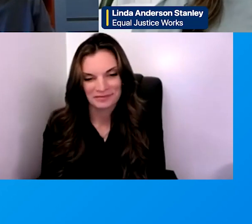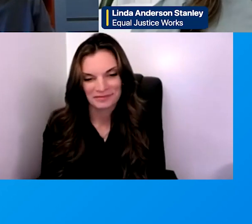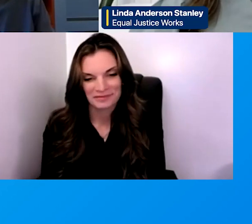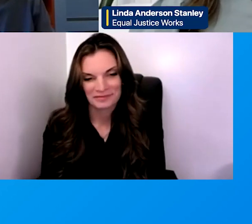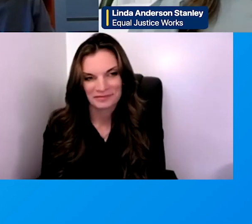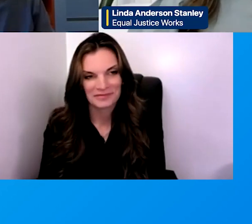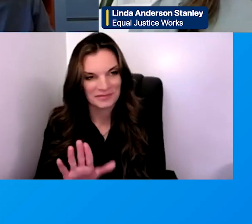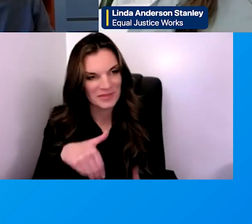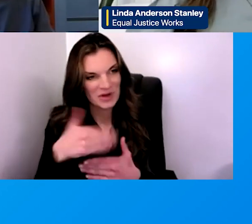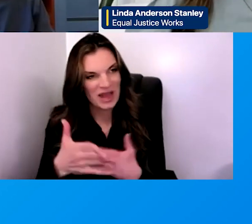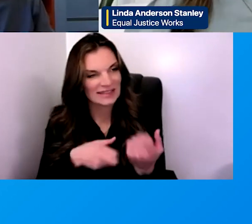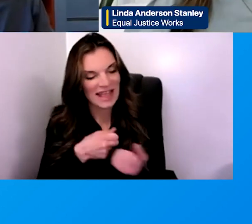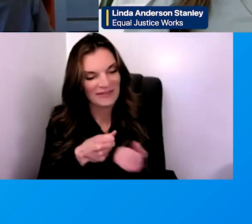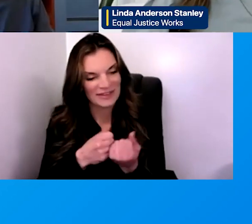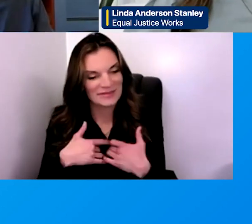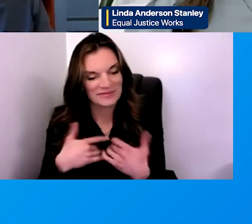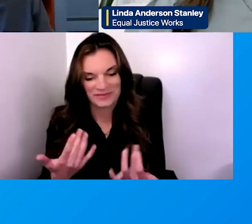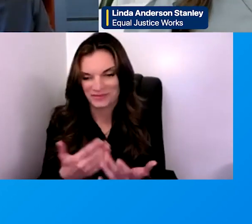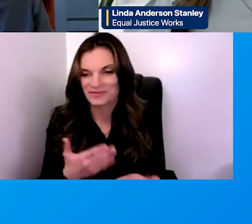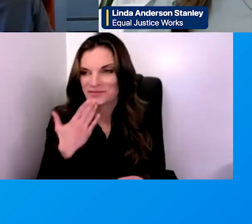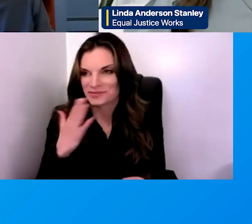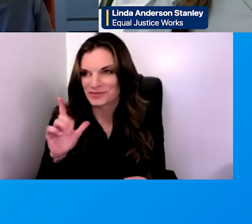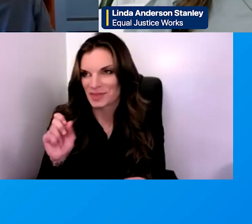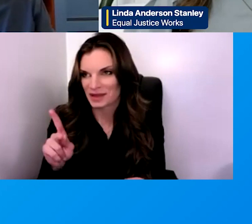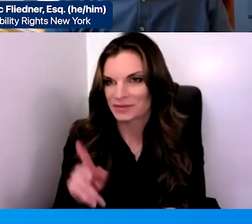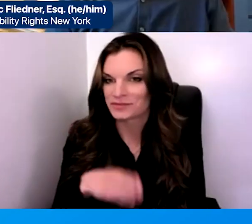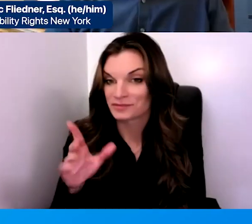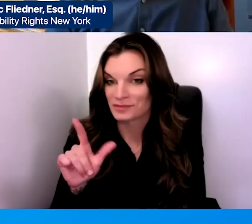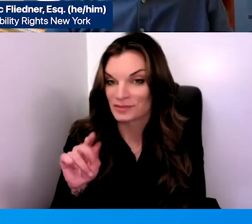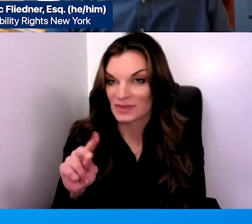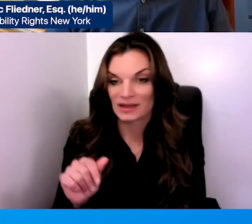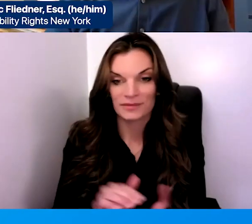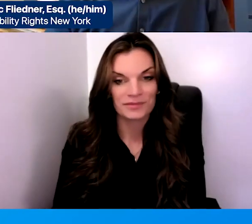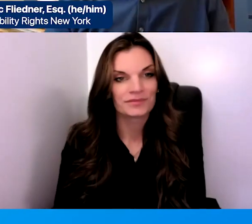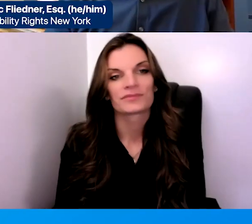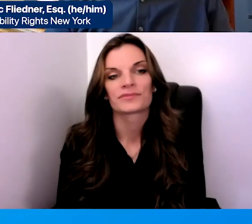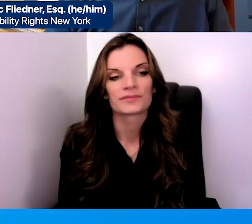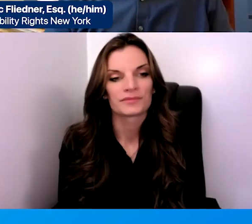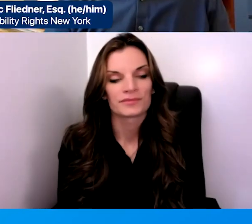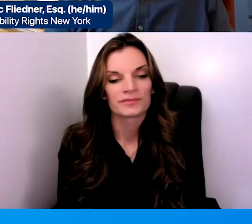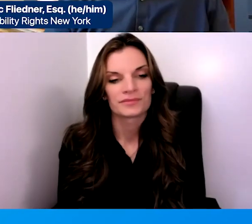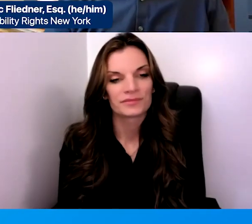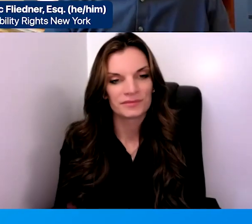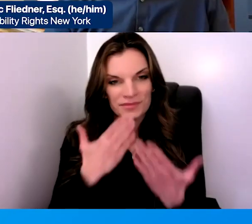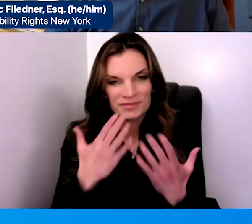advocacy endeavor in a few minutes. Good luck with that, Linda? LINDA ANDERSON STANLEY: Yes, thank you so much.